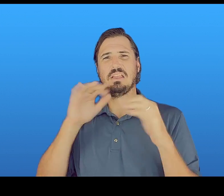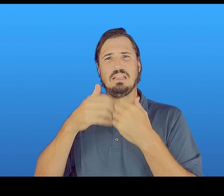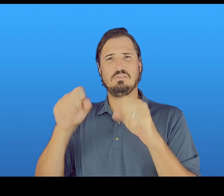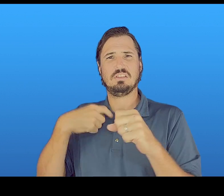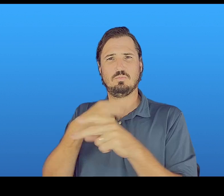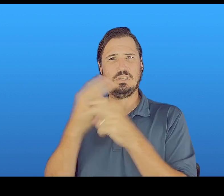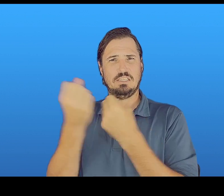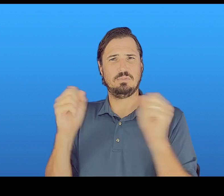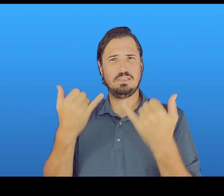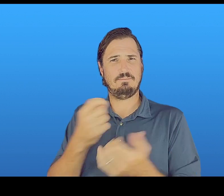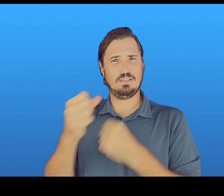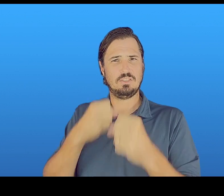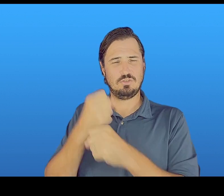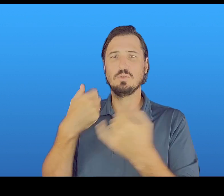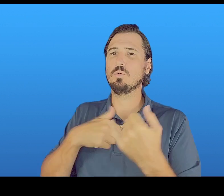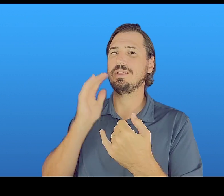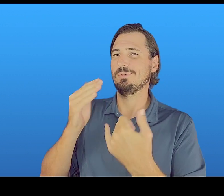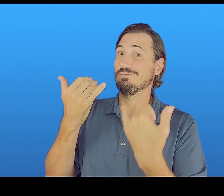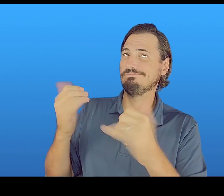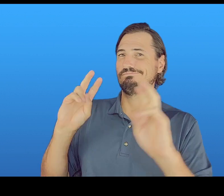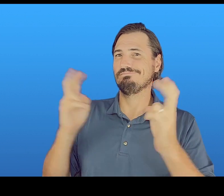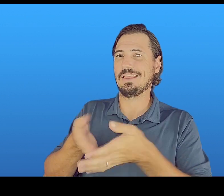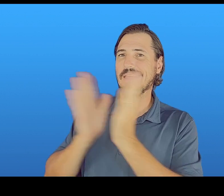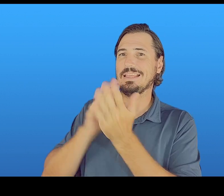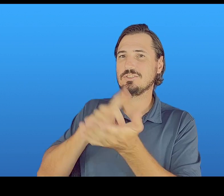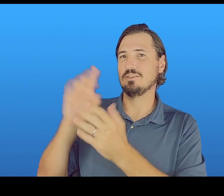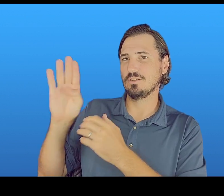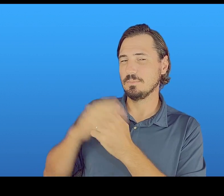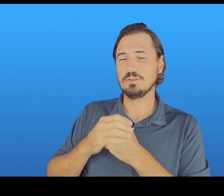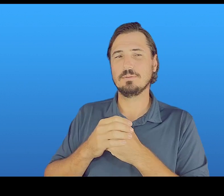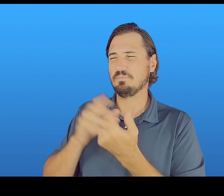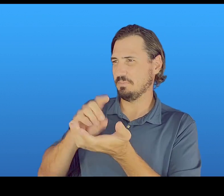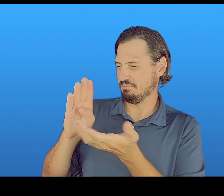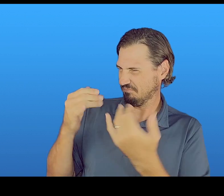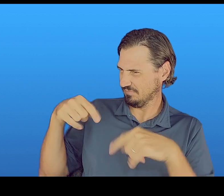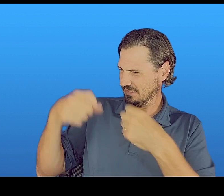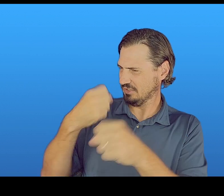details, we turn to Kauai District Health Officer Dr. Janet Berreman, for “Ask Dr. B.”